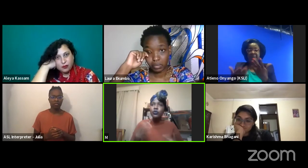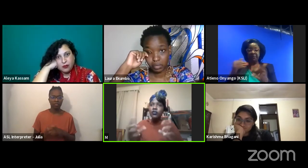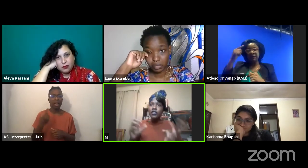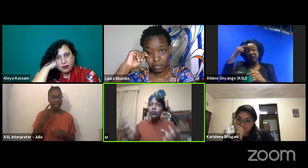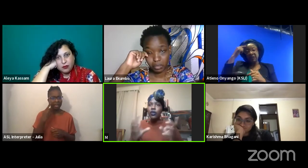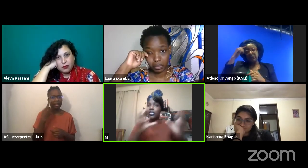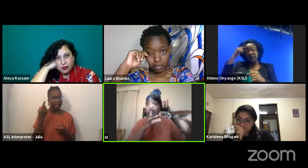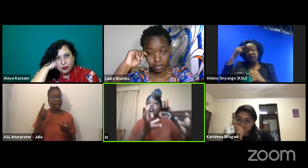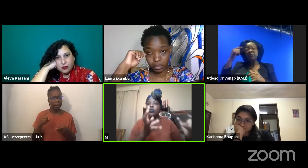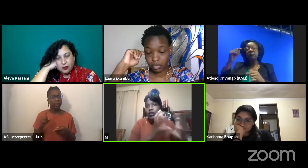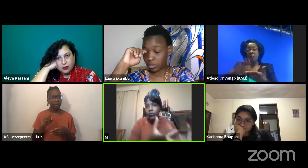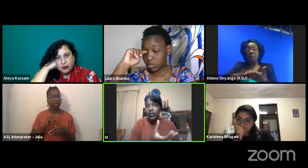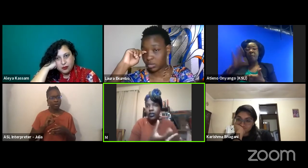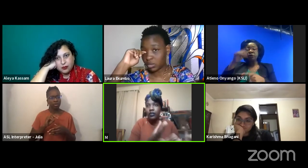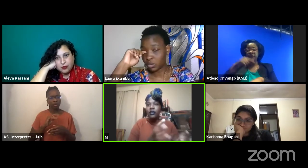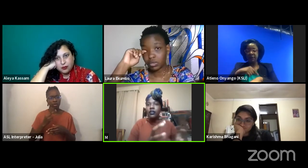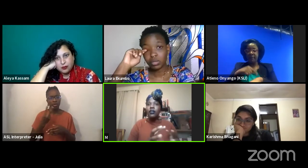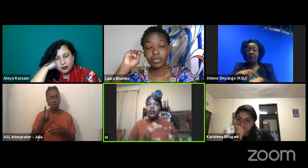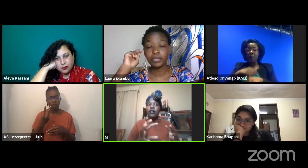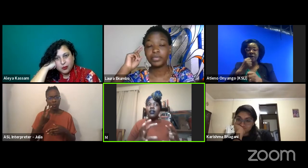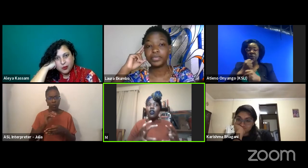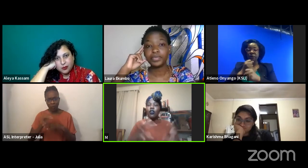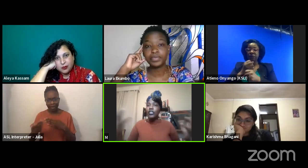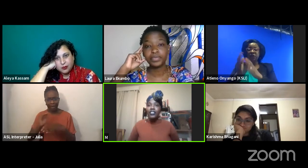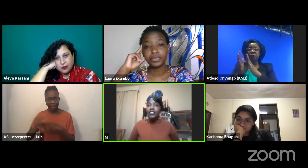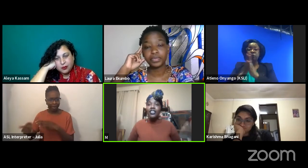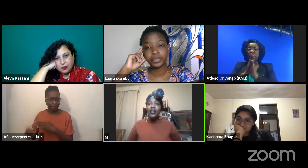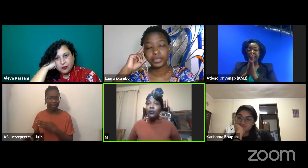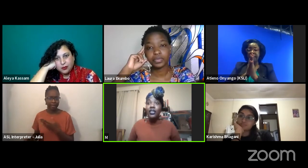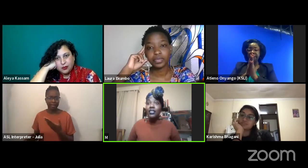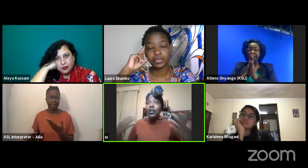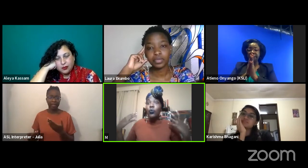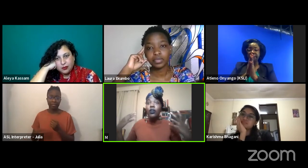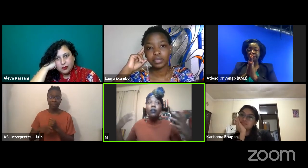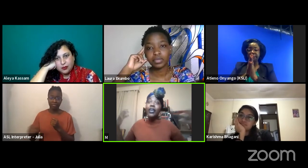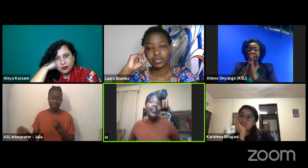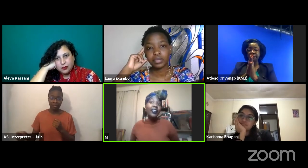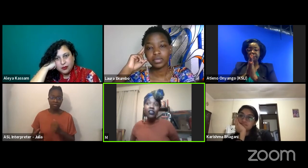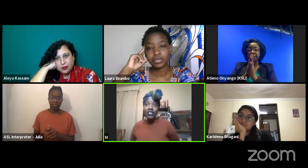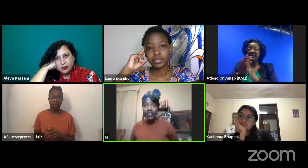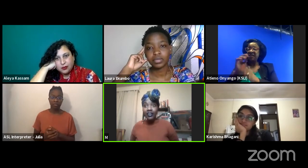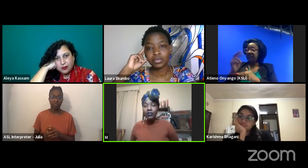most of the time we'd write a story in a weekend over like the second weekend. It's like, we're behind on our deadline.